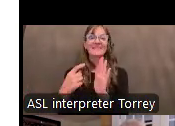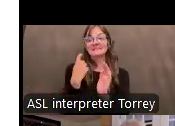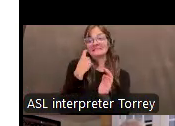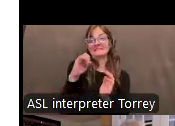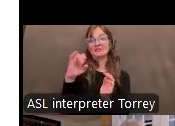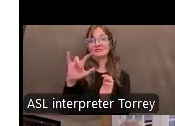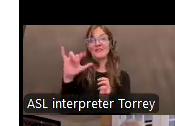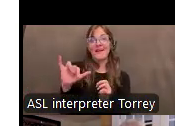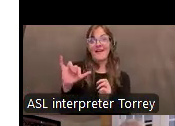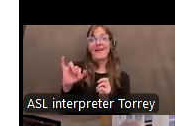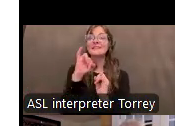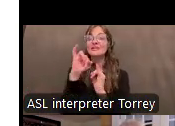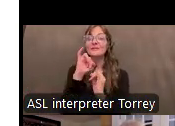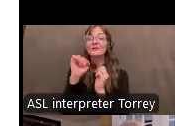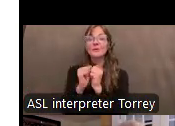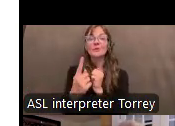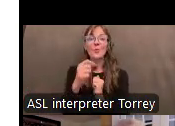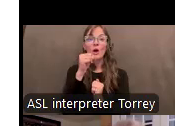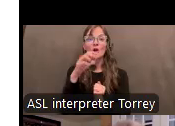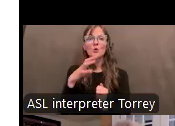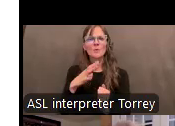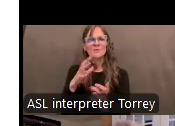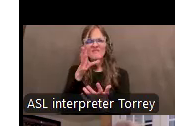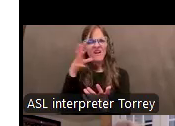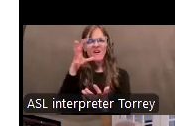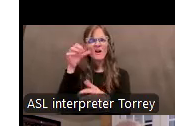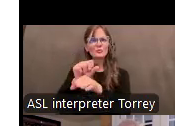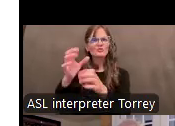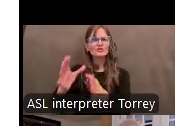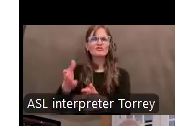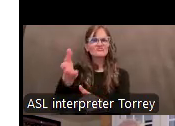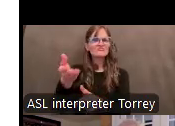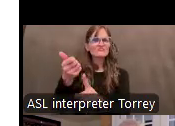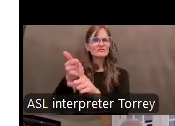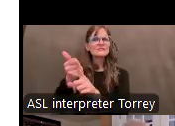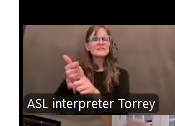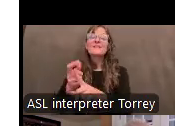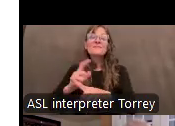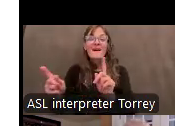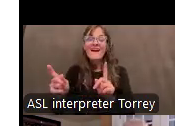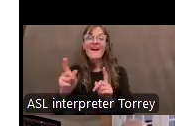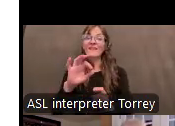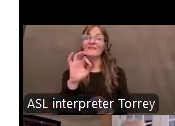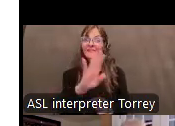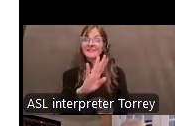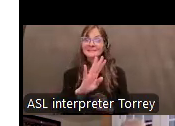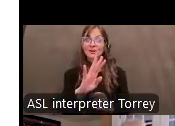who heard about WisCaregiver Careers on the school Facebook page. We were really looking for high school students,